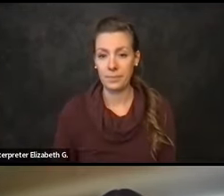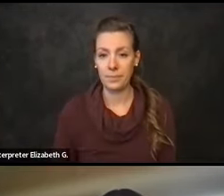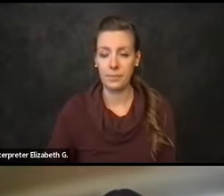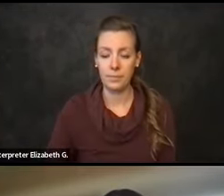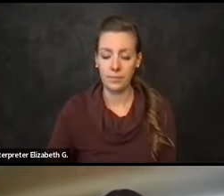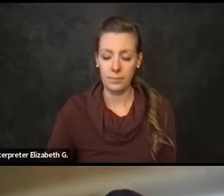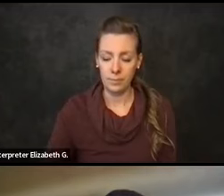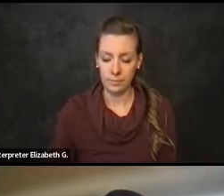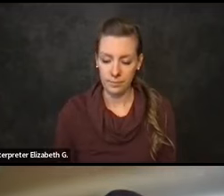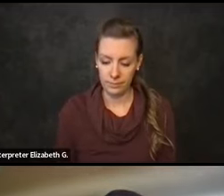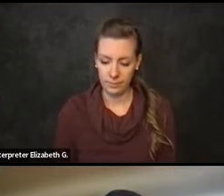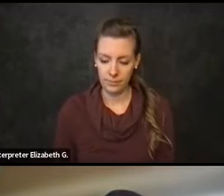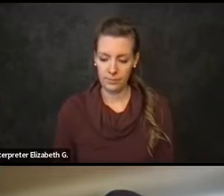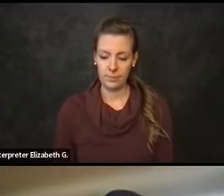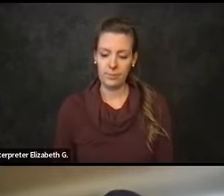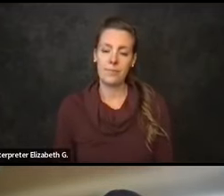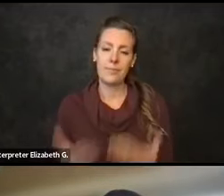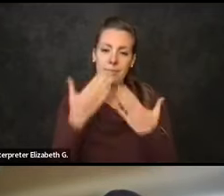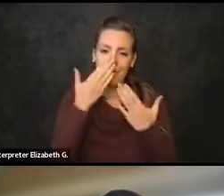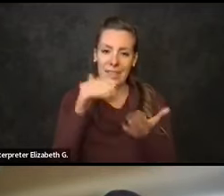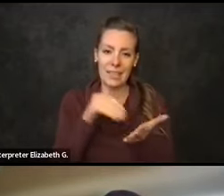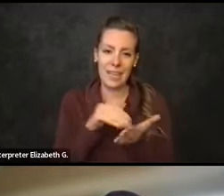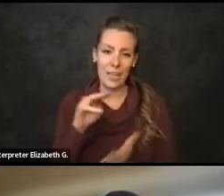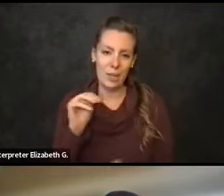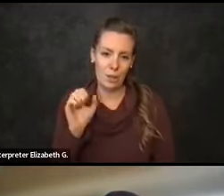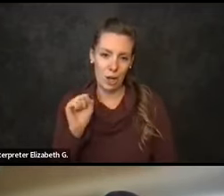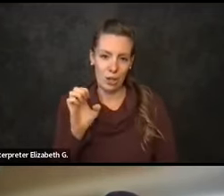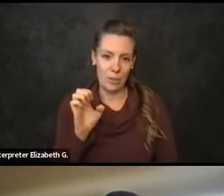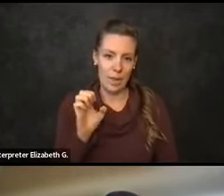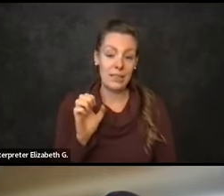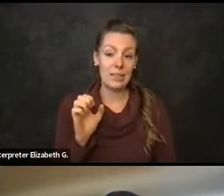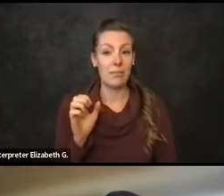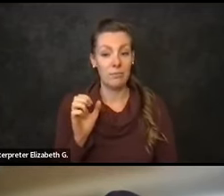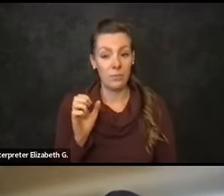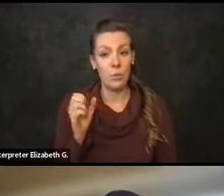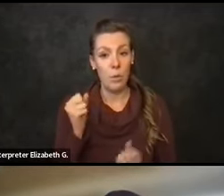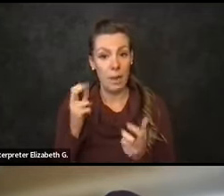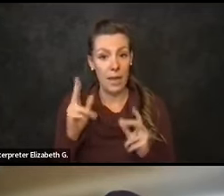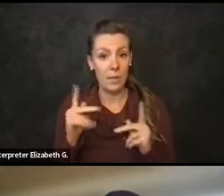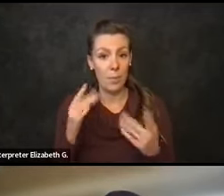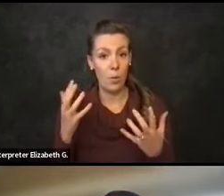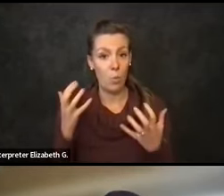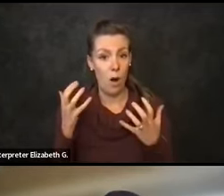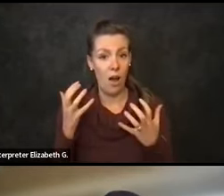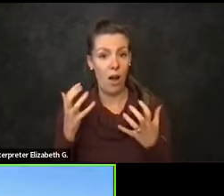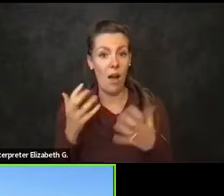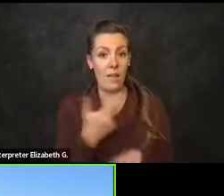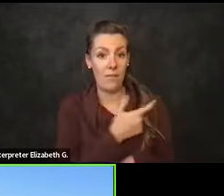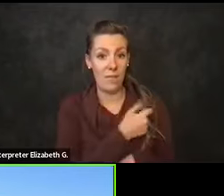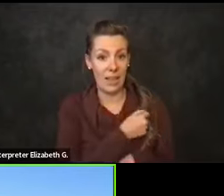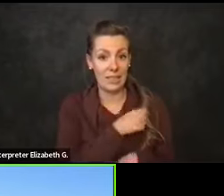Mase. So demand for evacuaciones continues to increase in Sonoma County, especially as more five to eleven year olds get